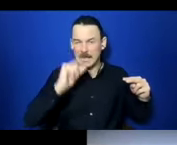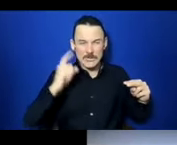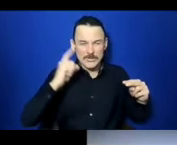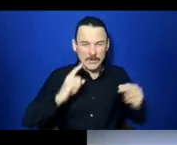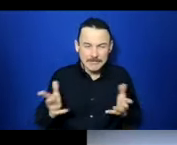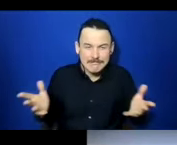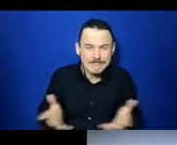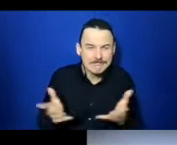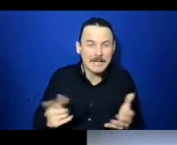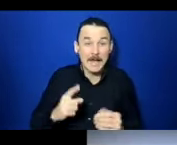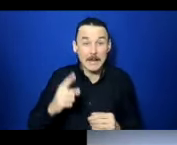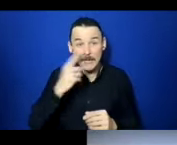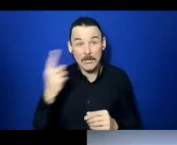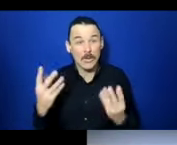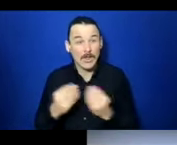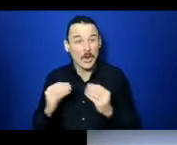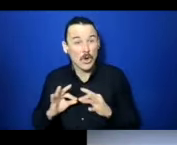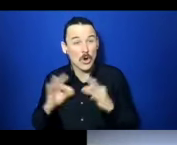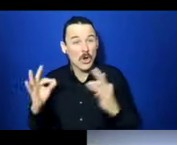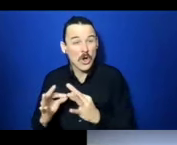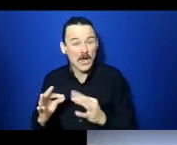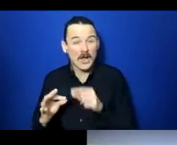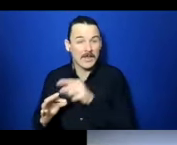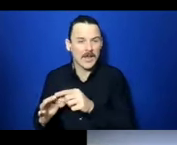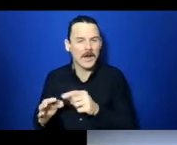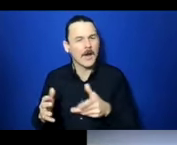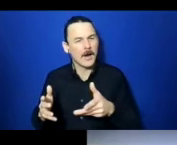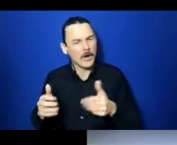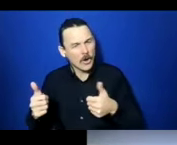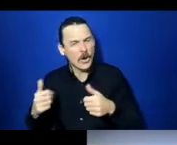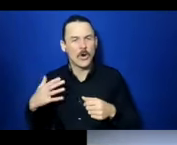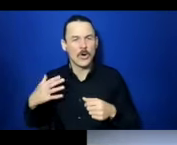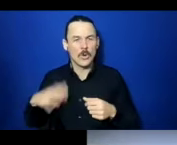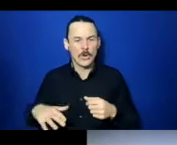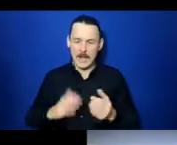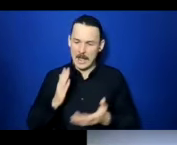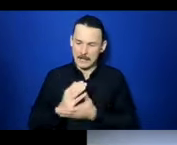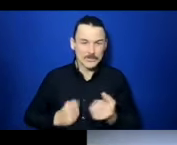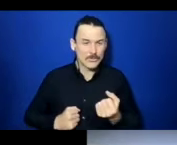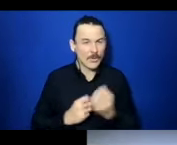to fulfil some corporate social responsibility but you cannot get your product to market